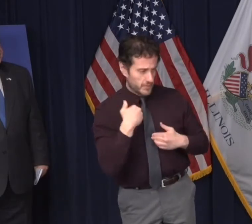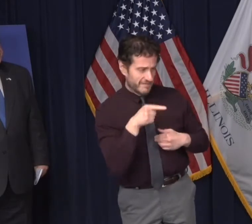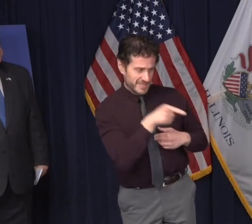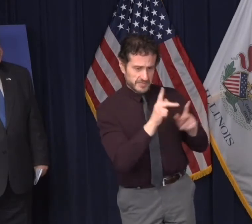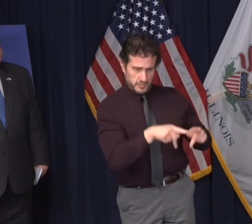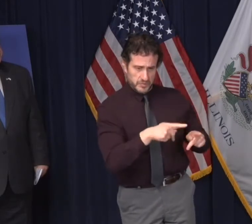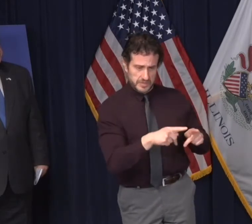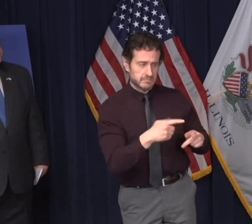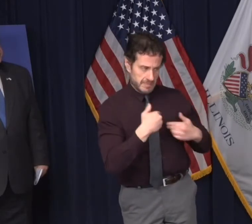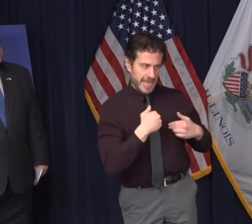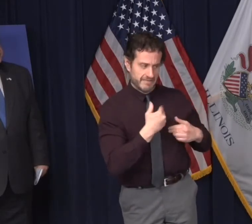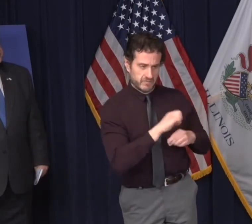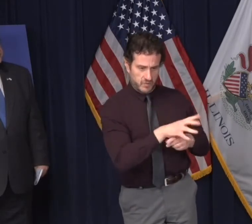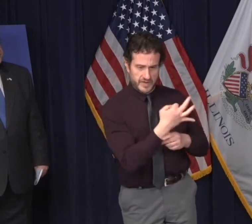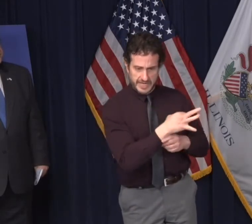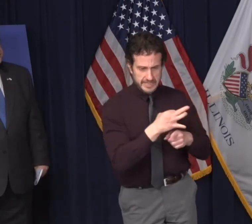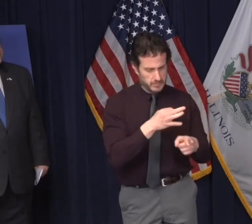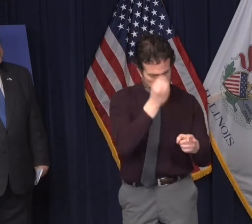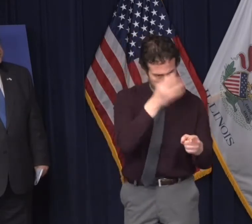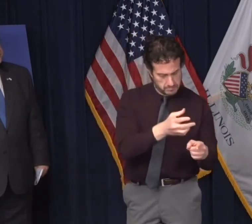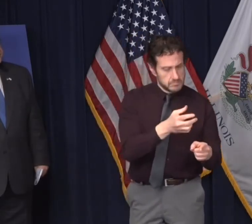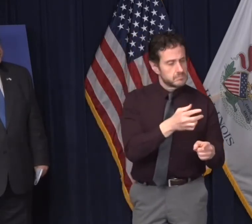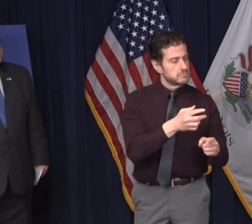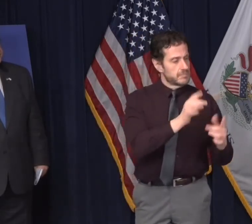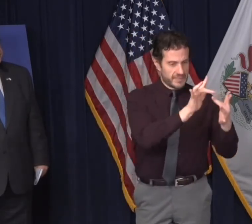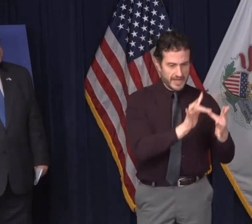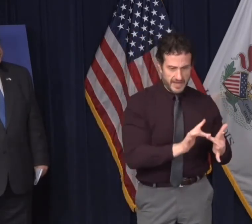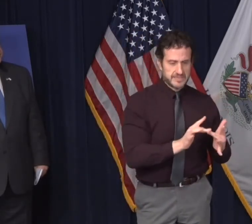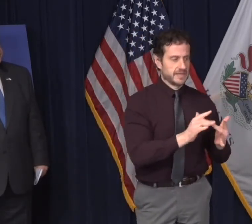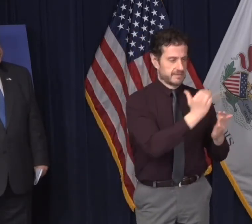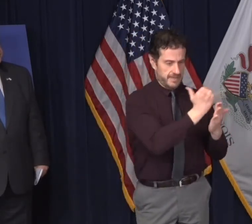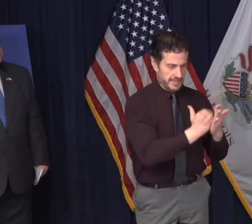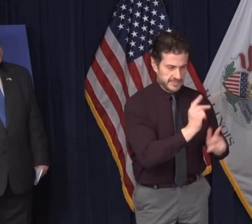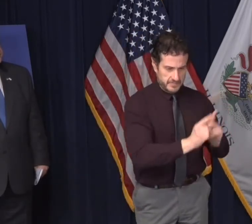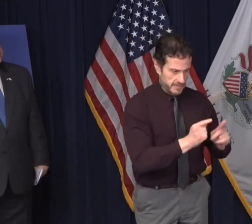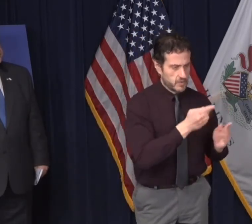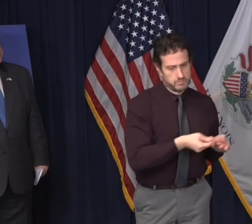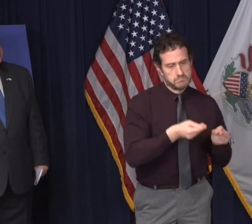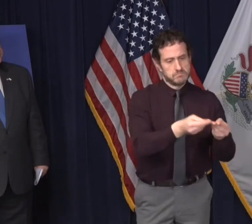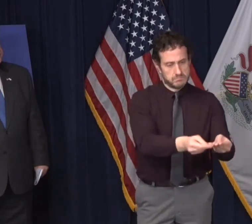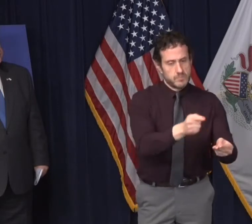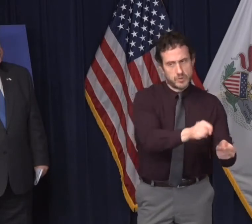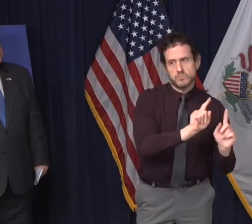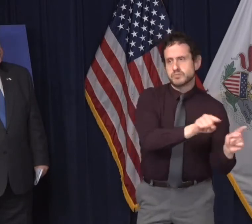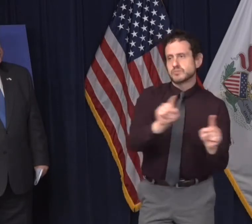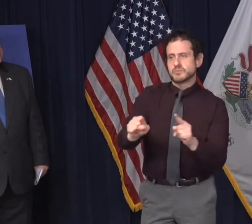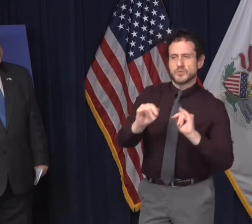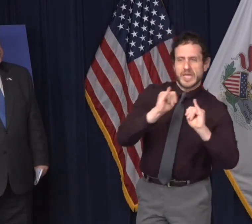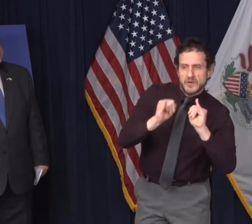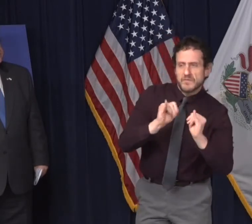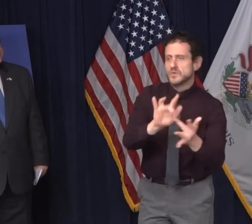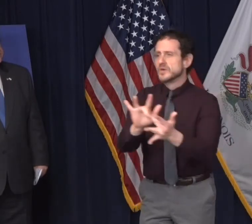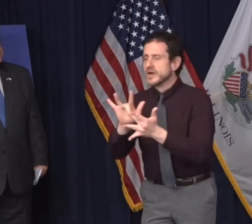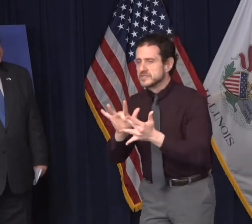AS SOON AS TESTS WERE POSITIVE AND THE LOCAL HEALTH DEPARTMENT ATTEMPTED TO CONTACT CASES UPON RECEIPT OF THOSE RESULTS.